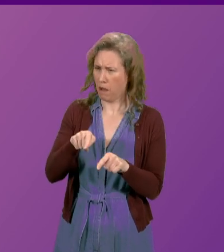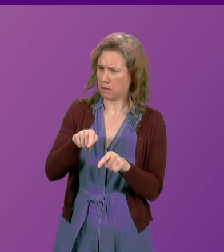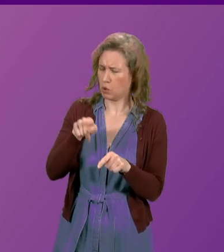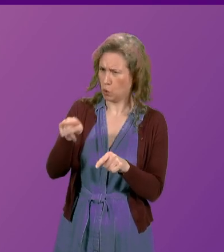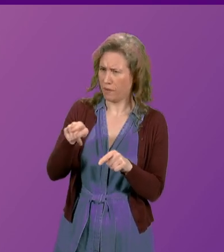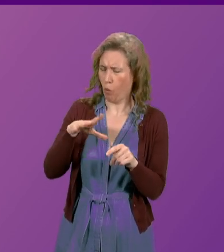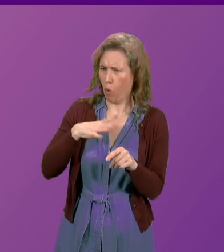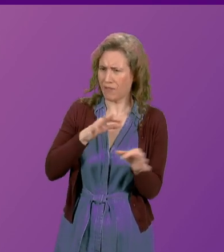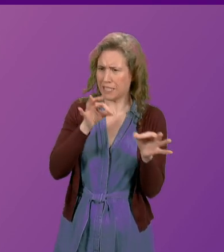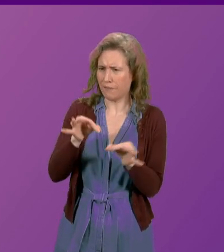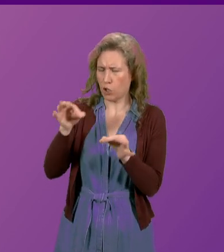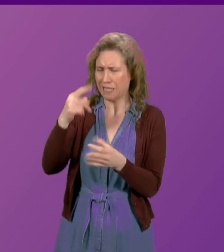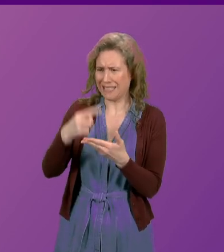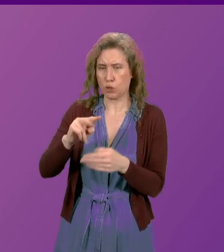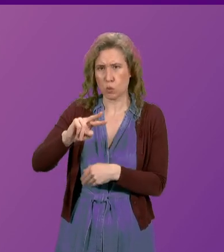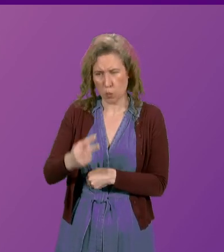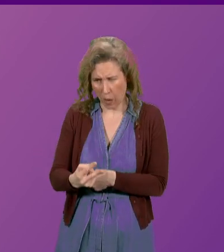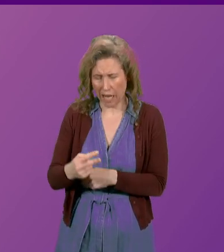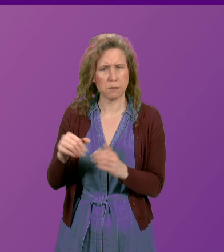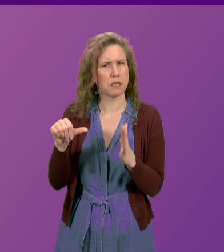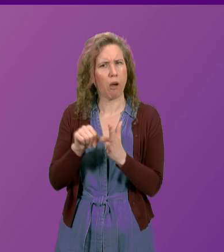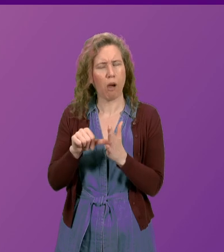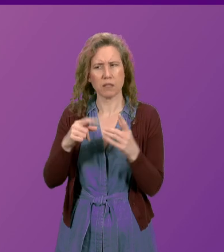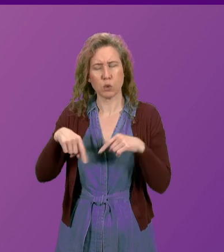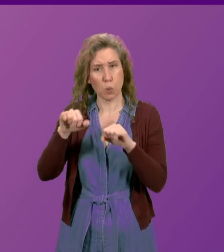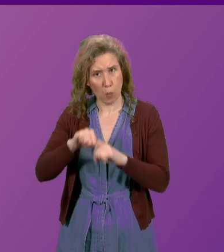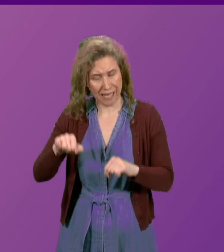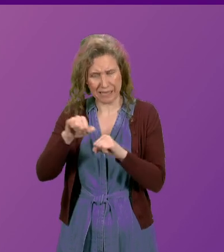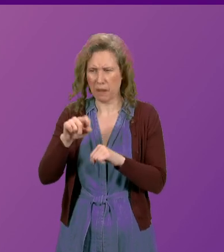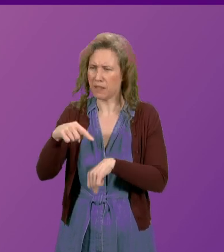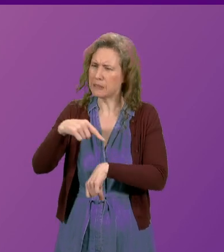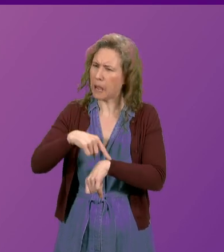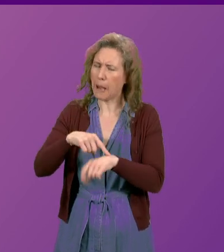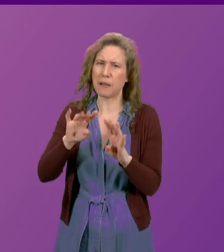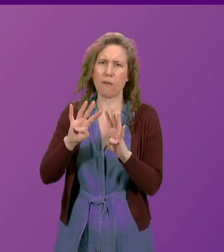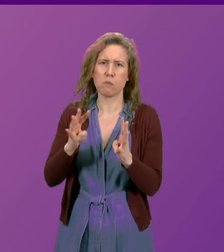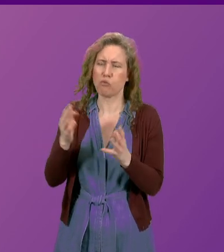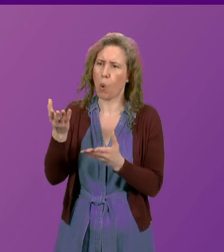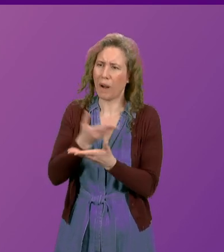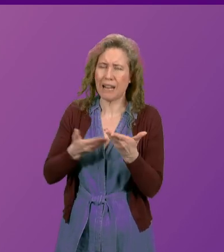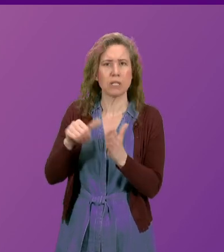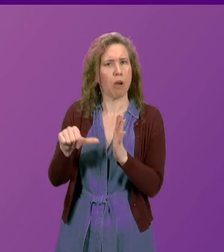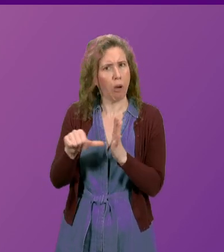twice already ... The timing of the parole hearing is difficult for us.’”